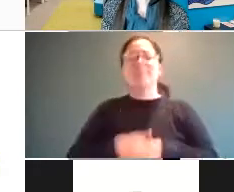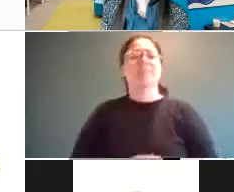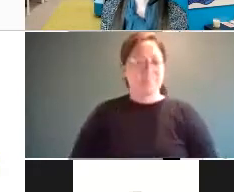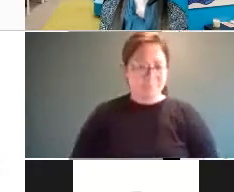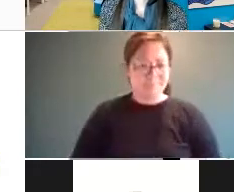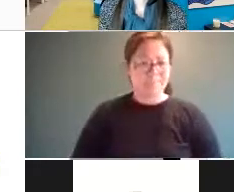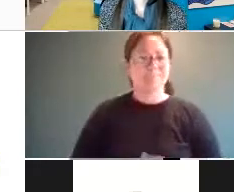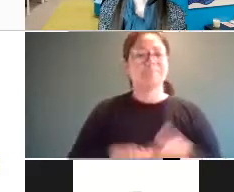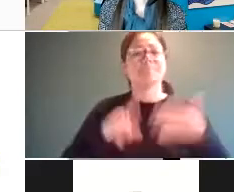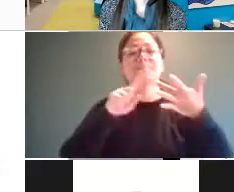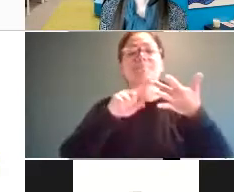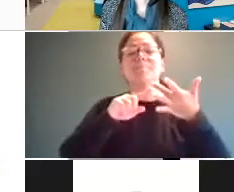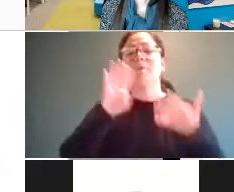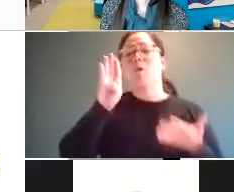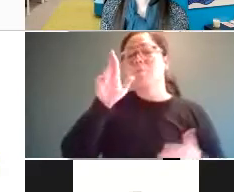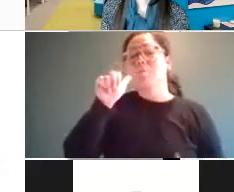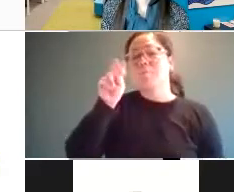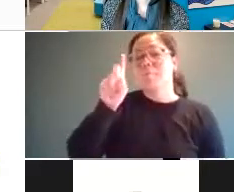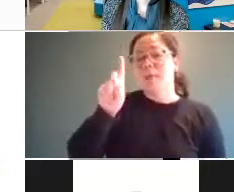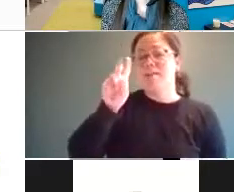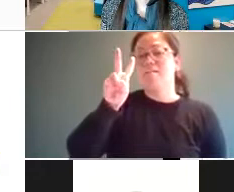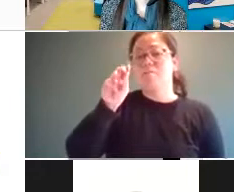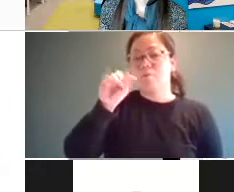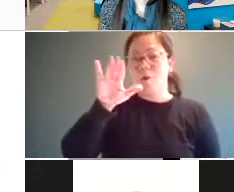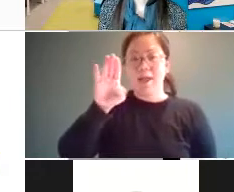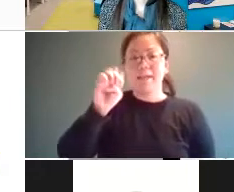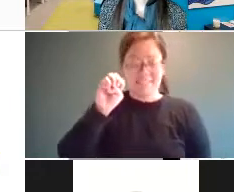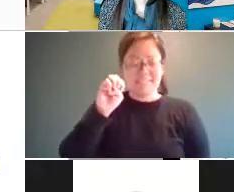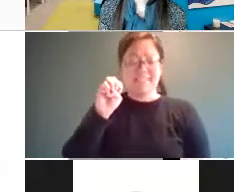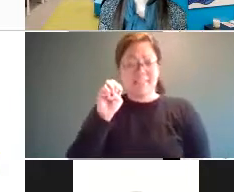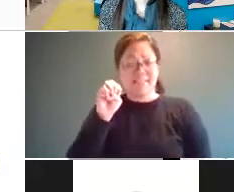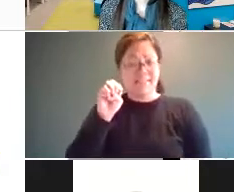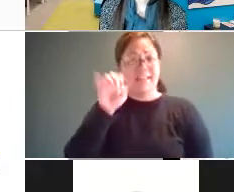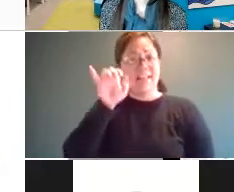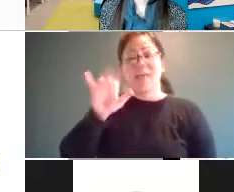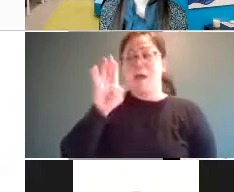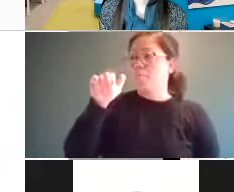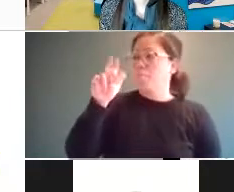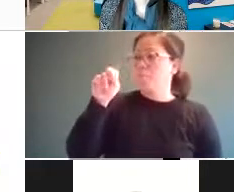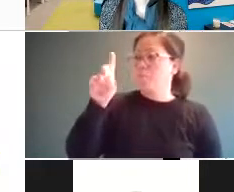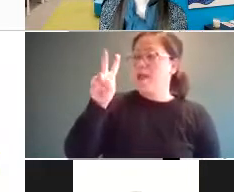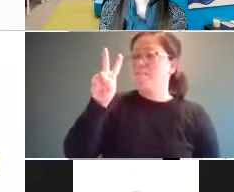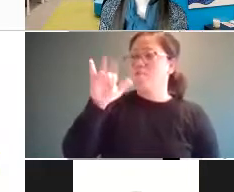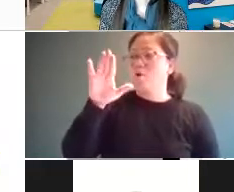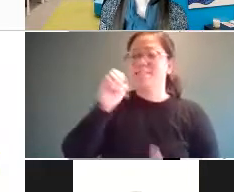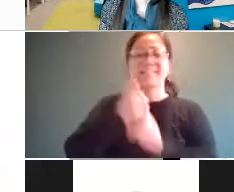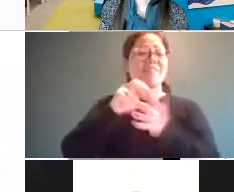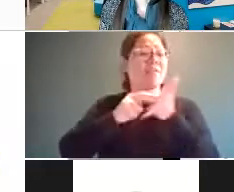Identify your brand voice. And here, with a brand voice, it's really the personality of your brand.